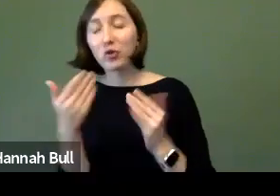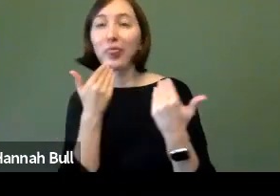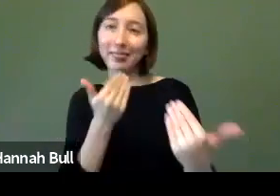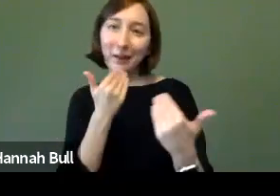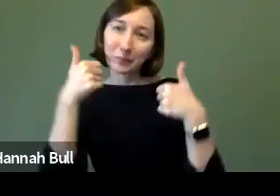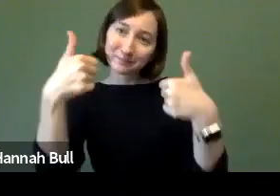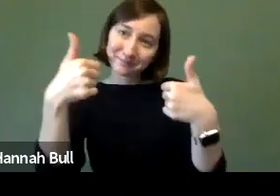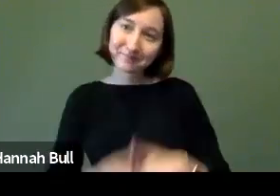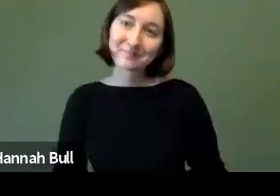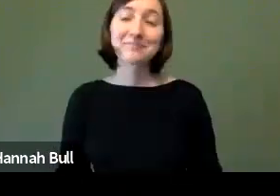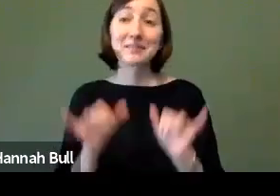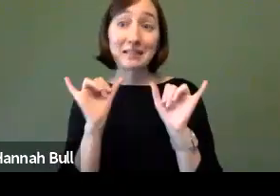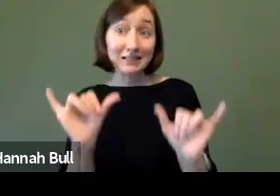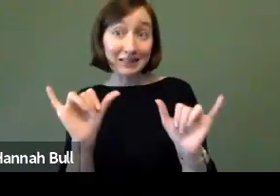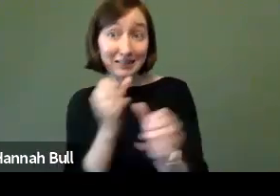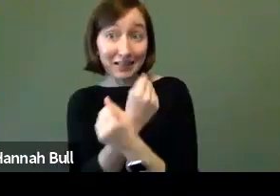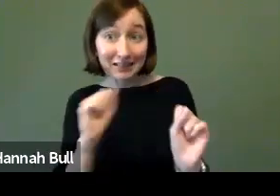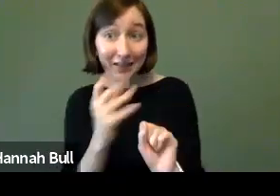Everybody stay safe and be well.